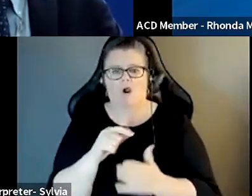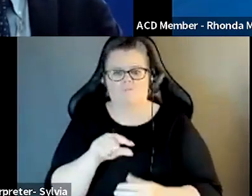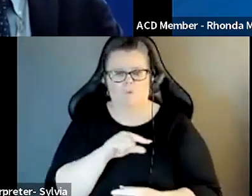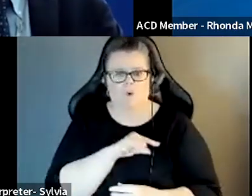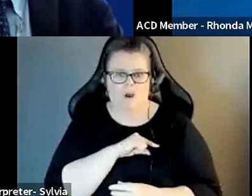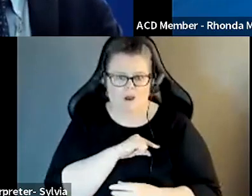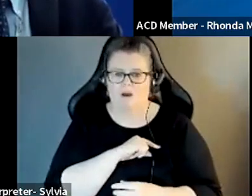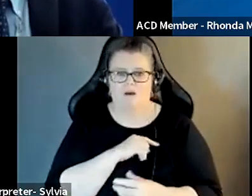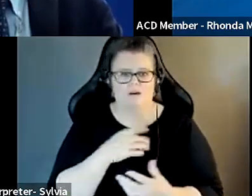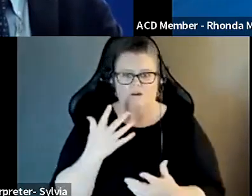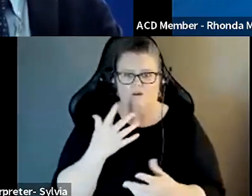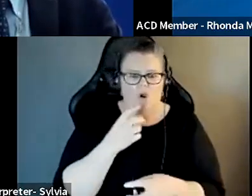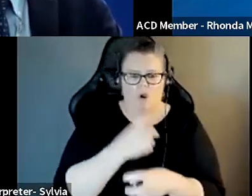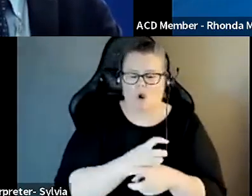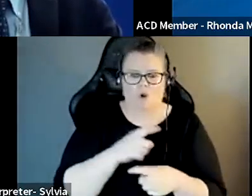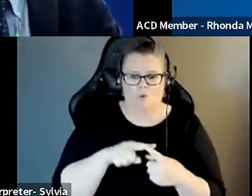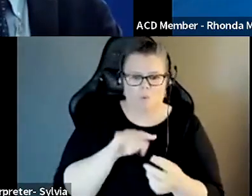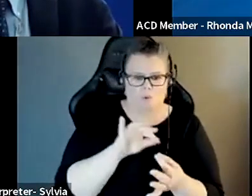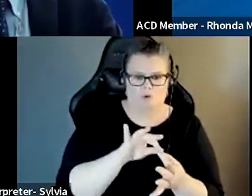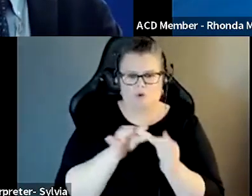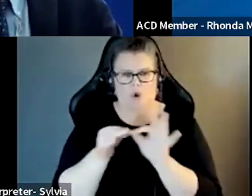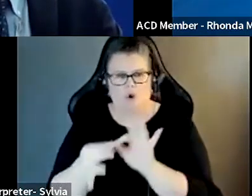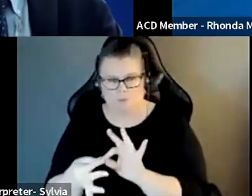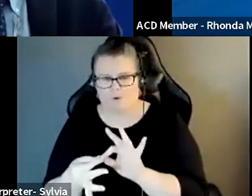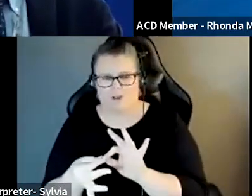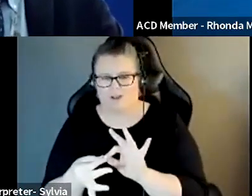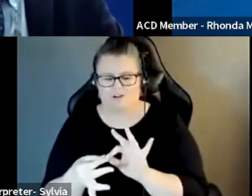of its implementation. And so, you know, understanding your focus